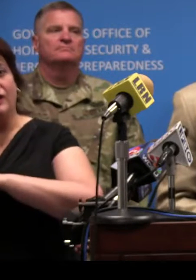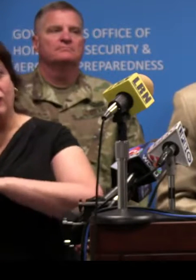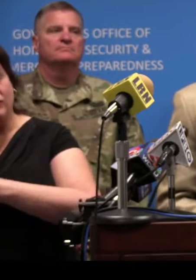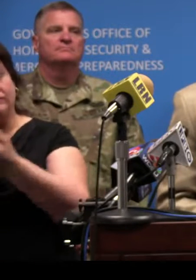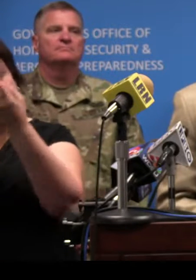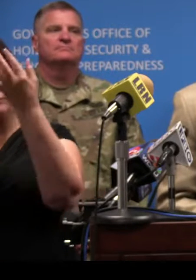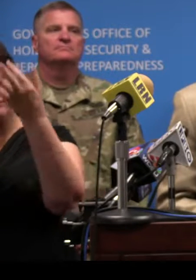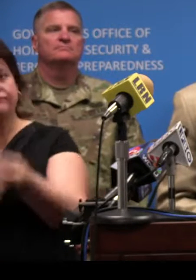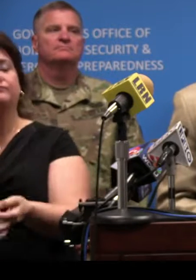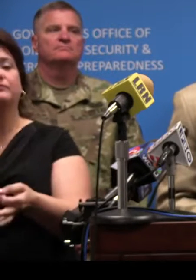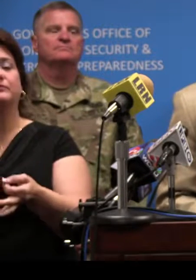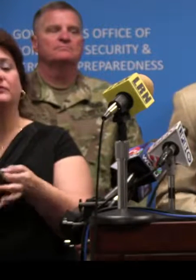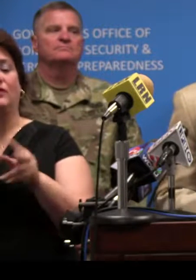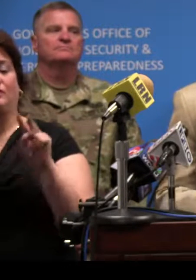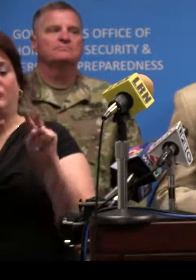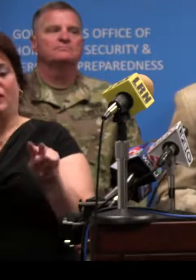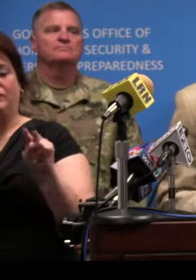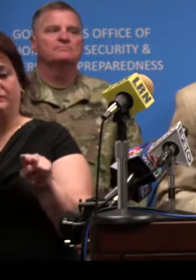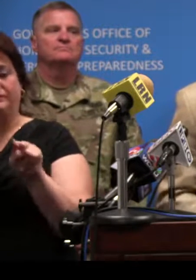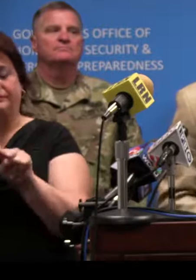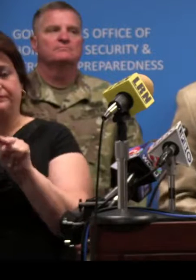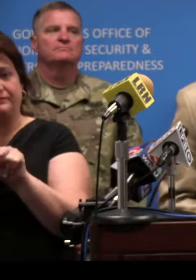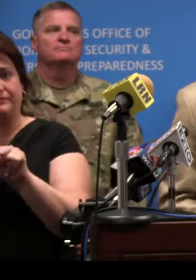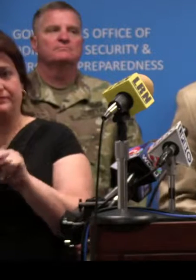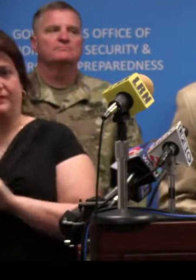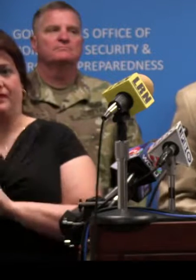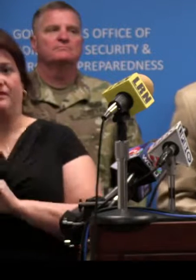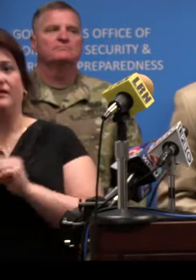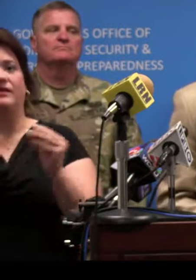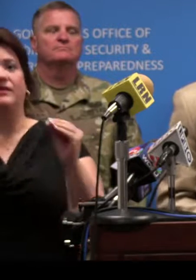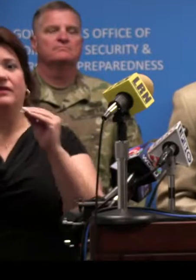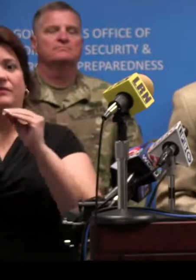are continuing to monitor about eleven additional parishes to see whether we